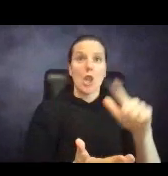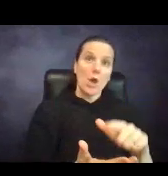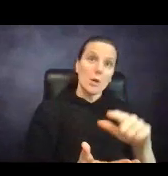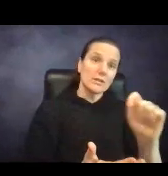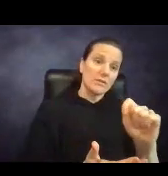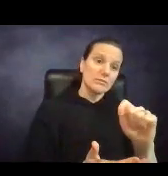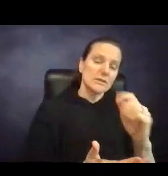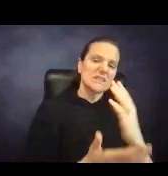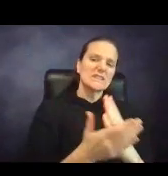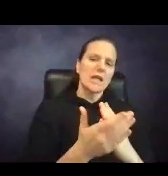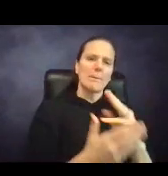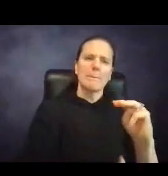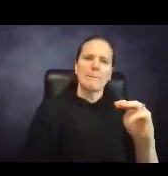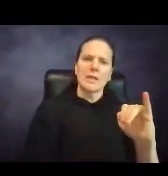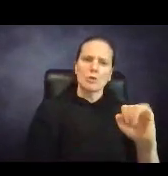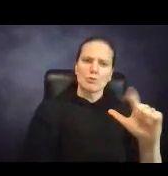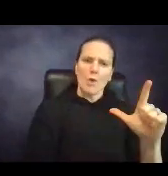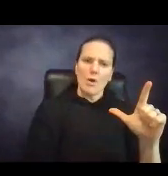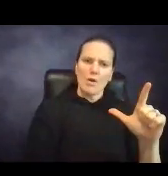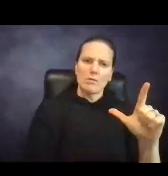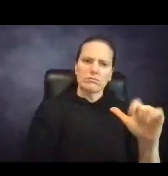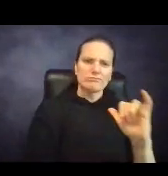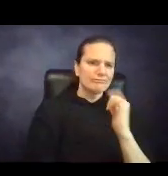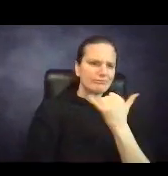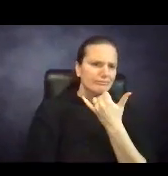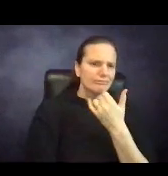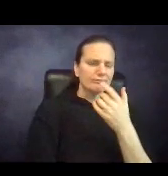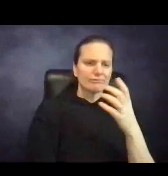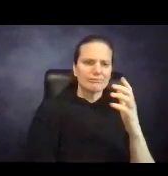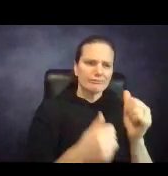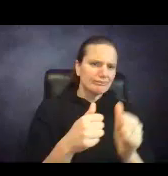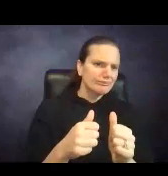super important to look at. But the a DD medications